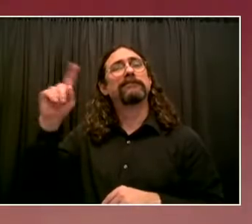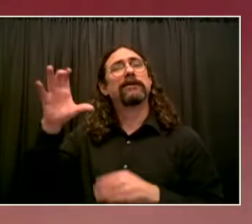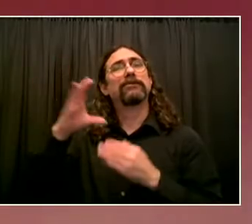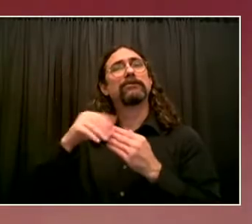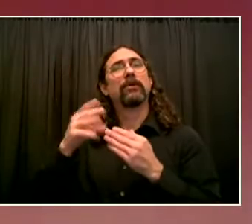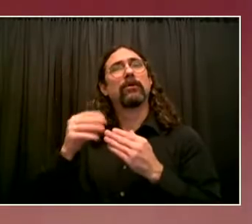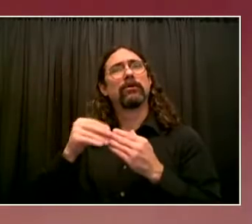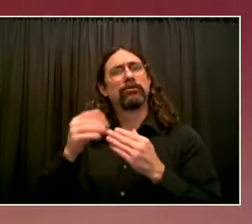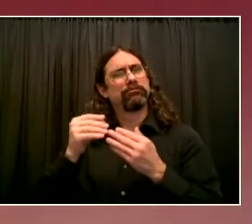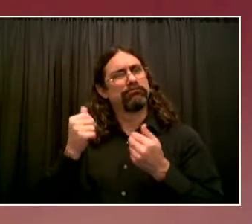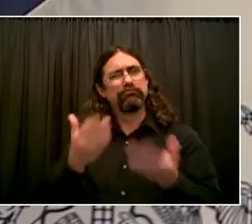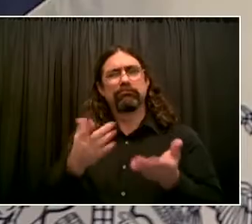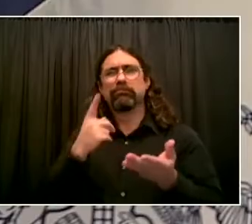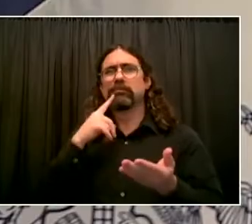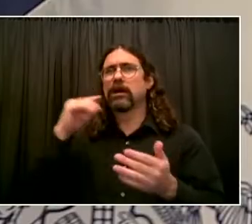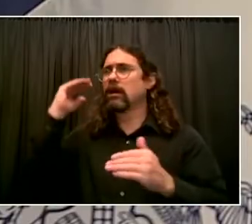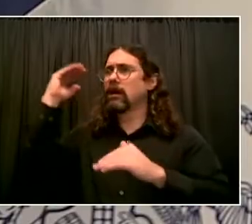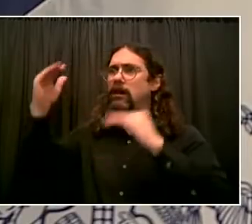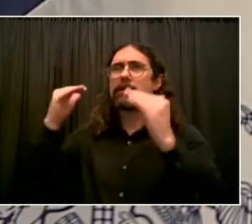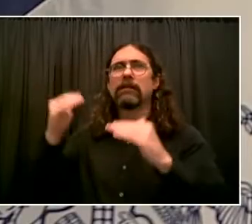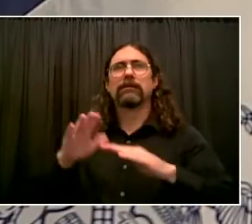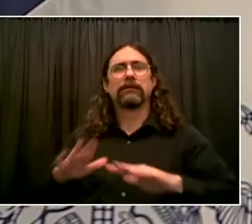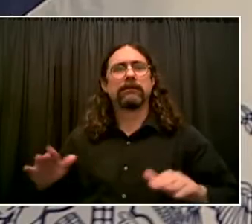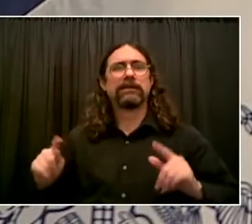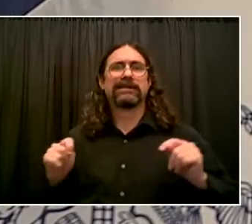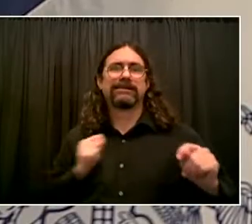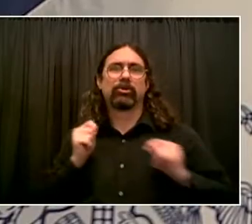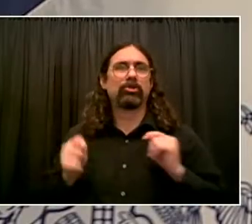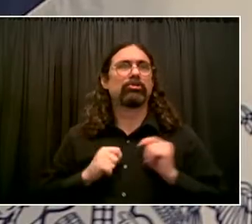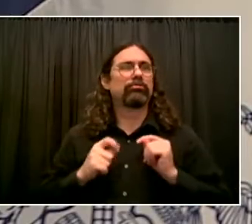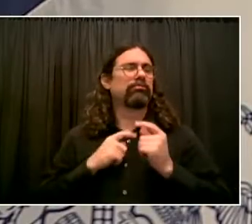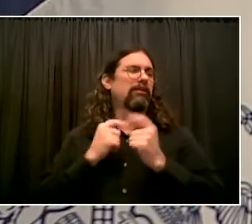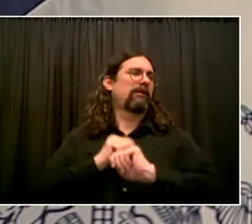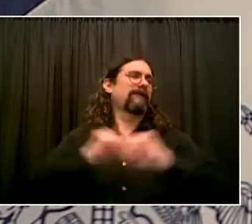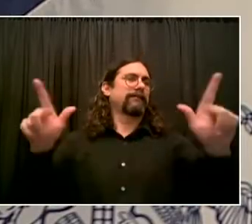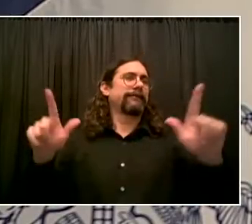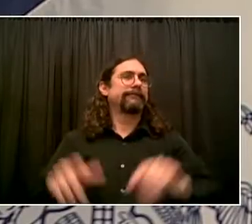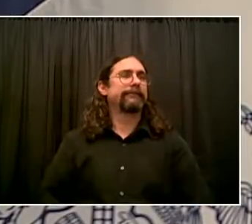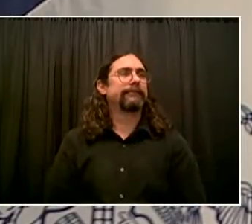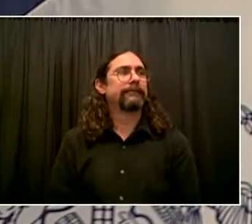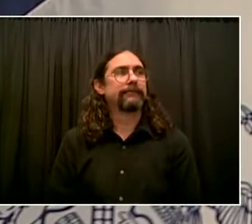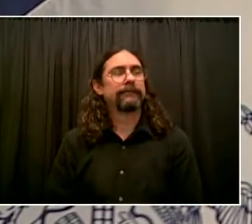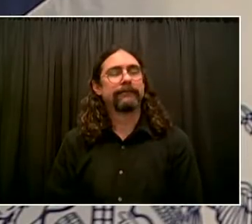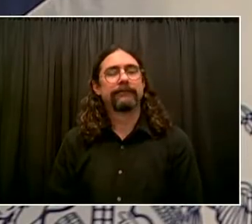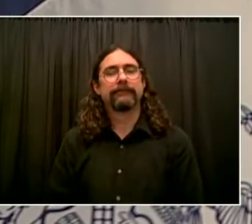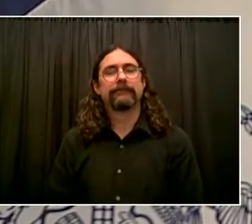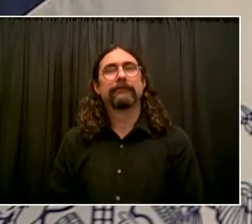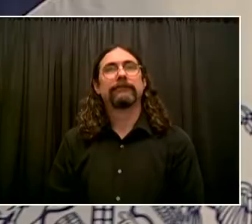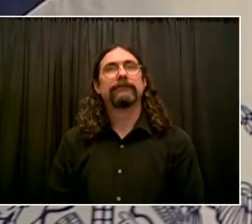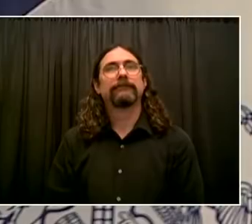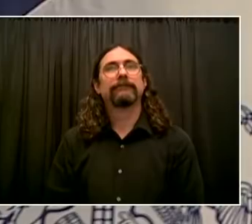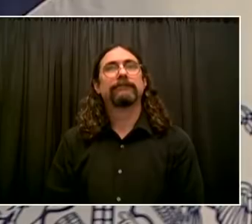AS YOU ALREADY KNOW, WE ARE OFFERING VACCINES TOCHILDREN. THANK YOU VERY MUCH.